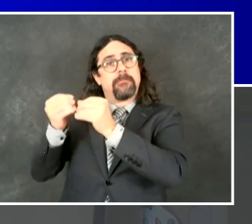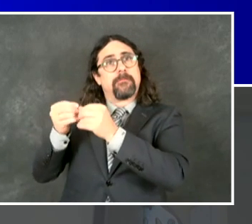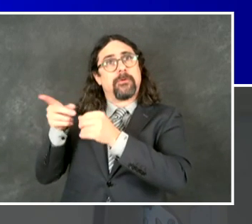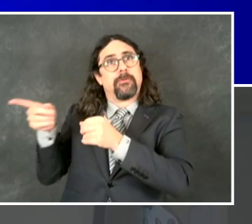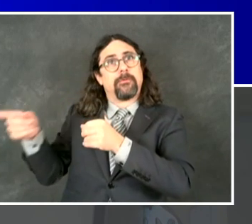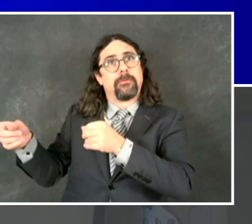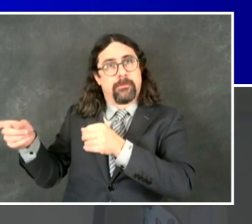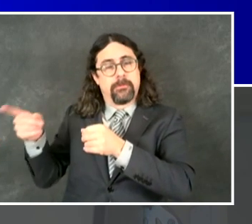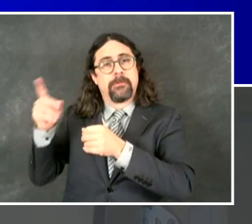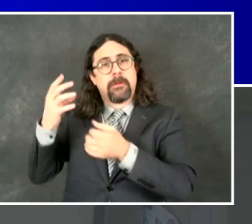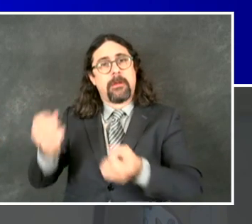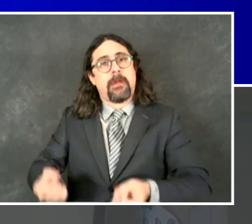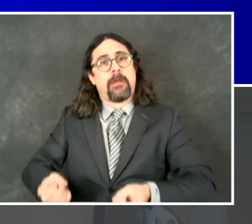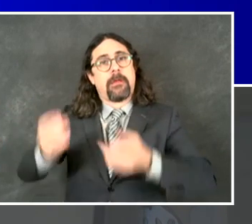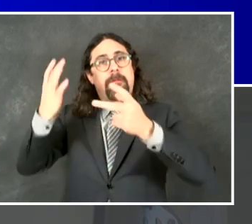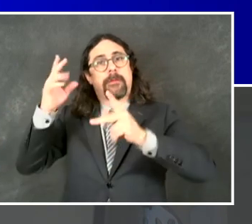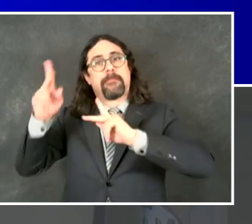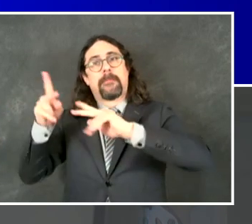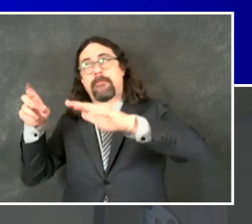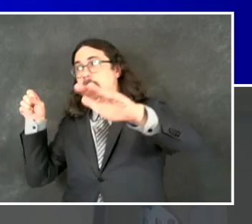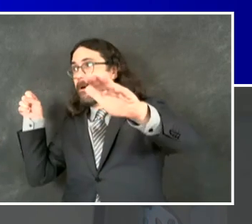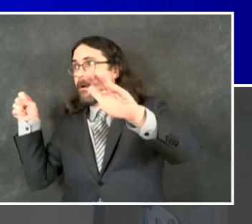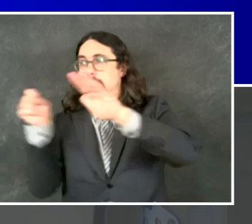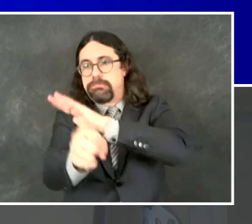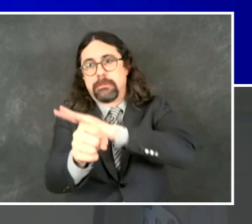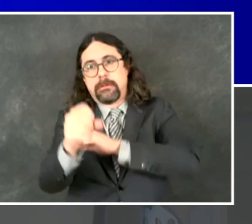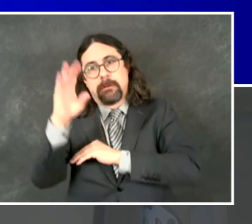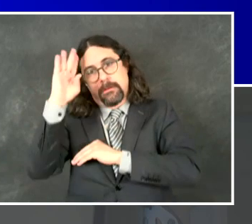ROOT OF EVERYTHING. THE ONE IS DOWN MEANINGFULLY FROM